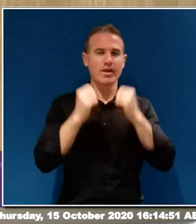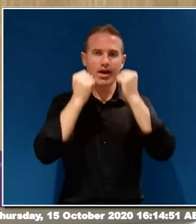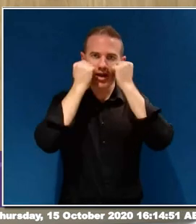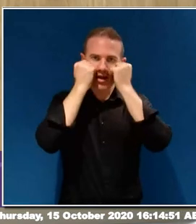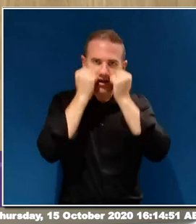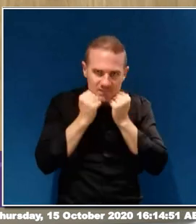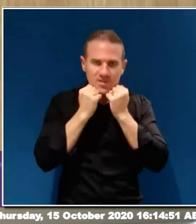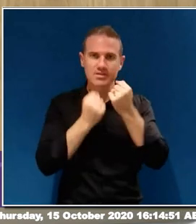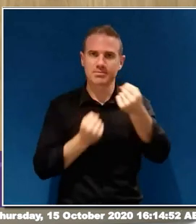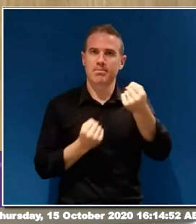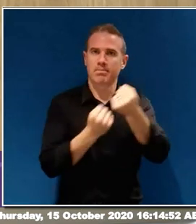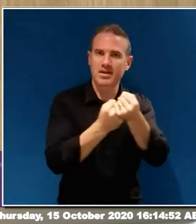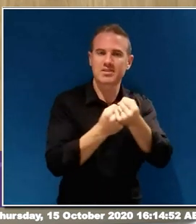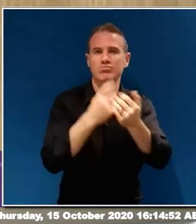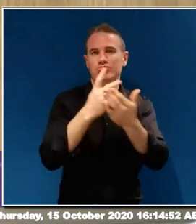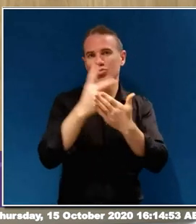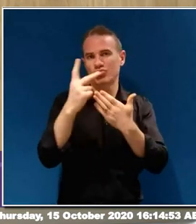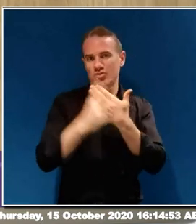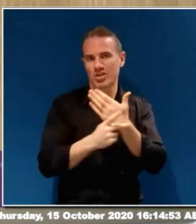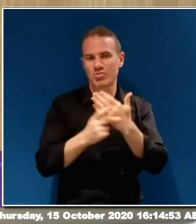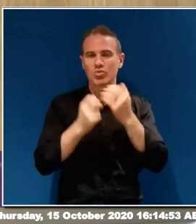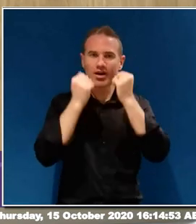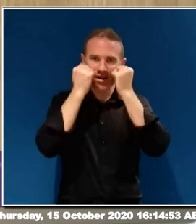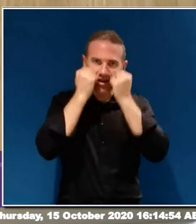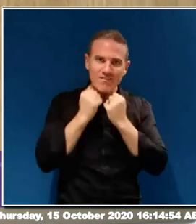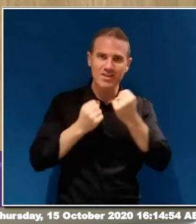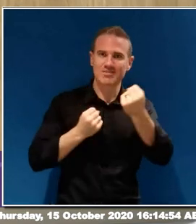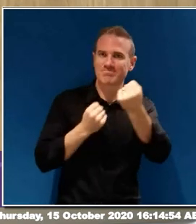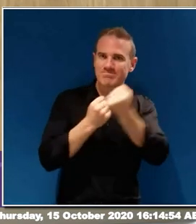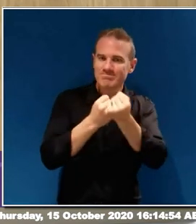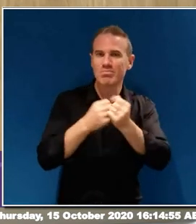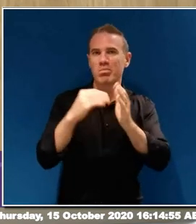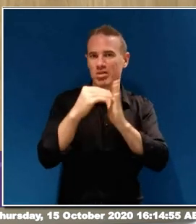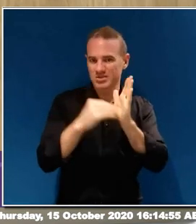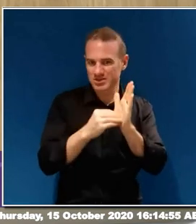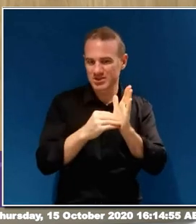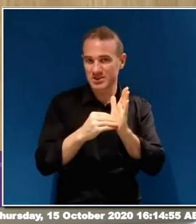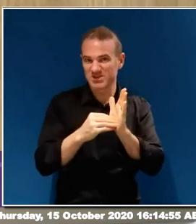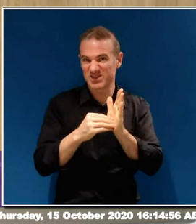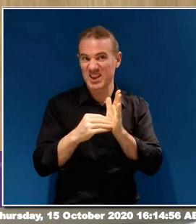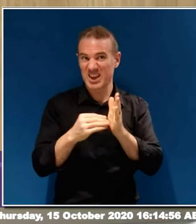And there's a focus with the current national agreement on